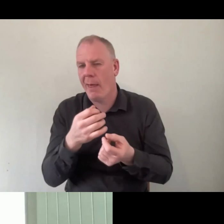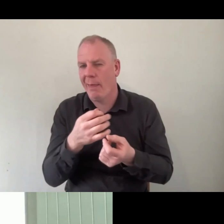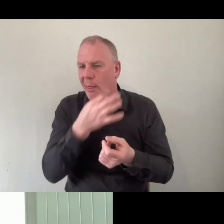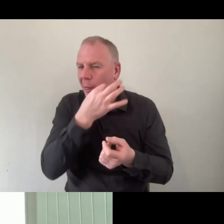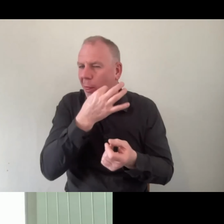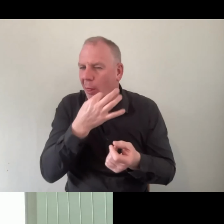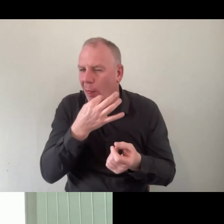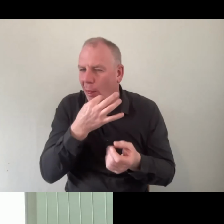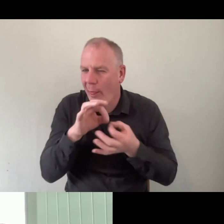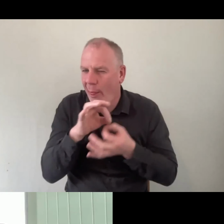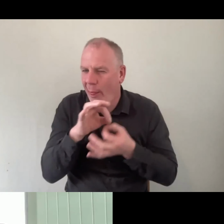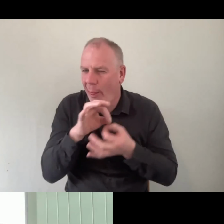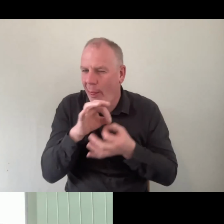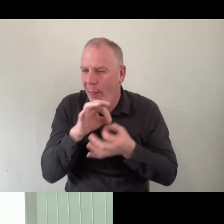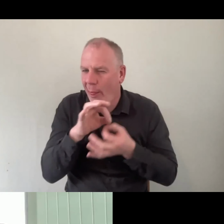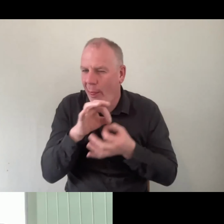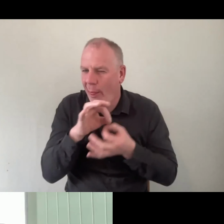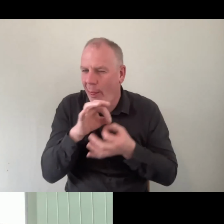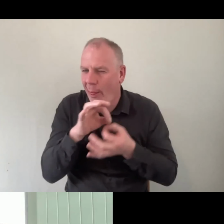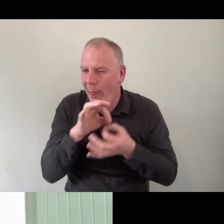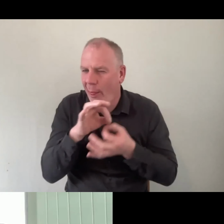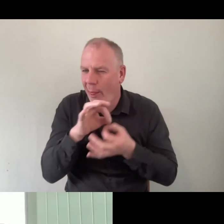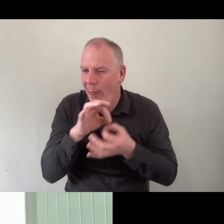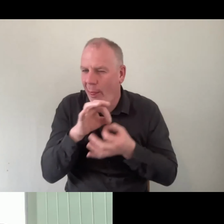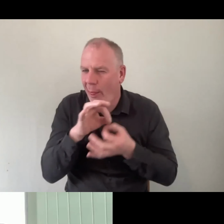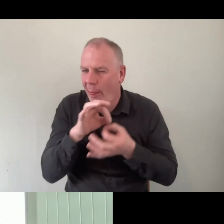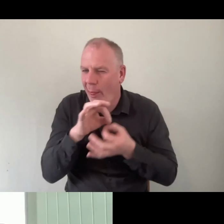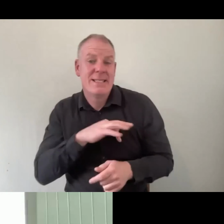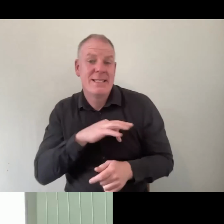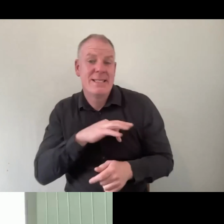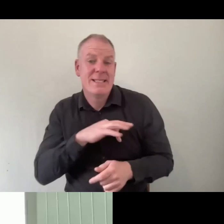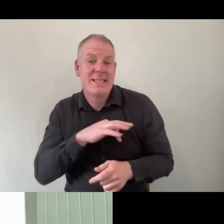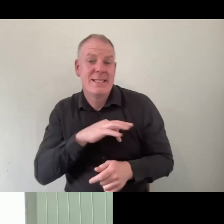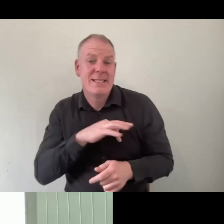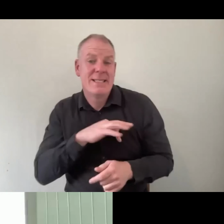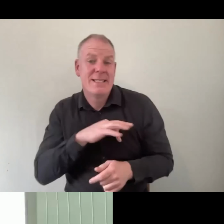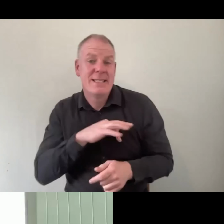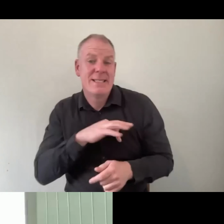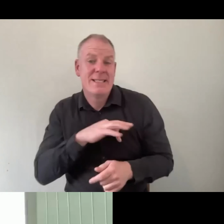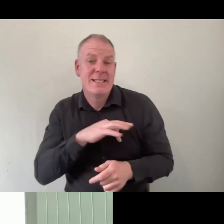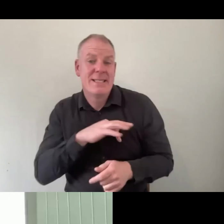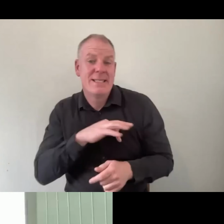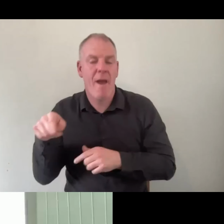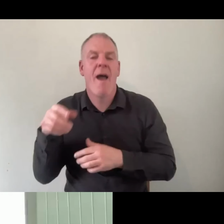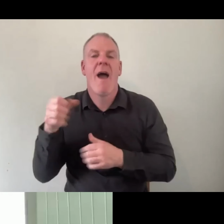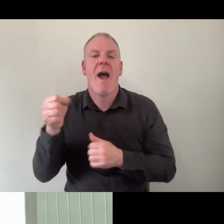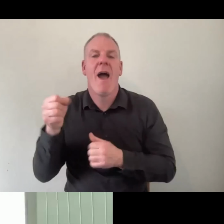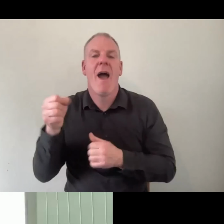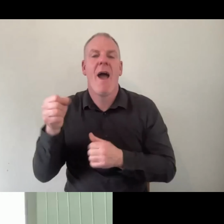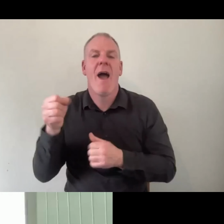because I'm aware that there are certain art centres —